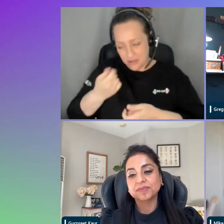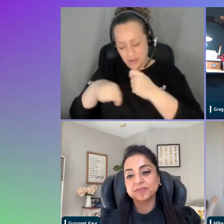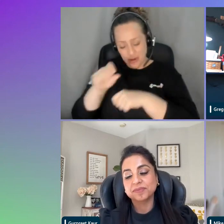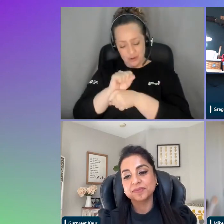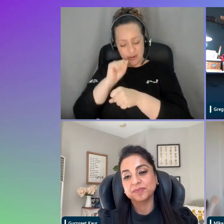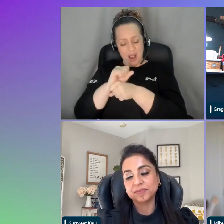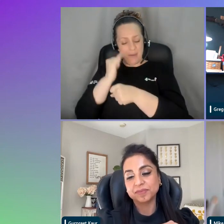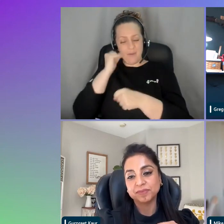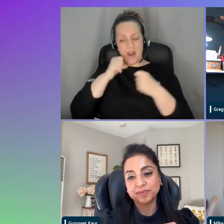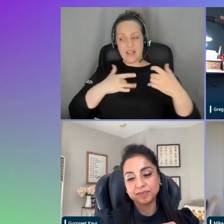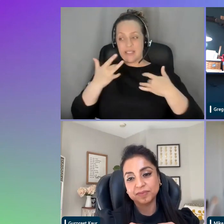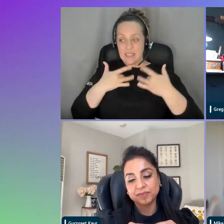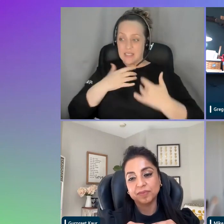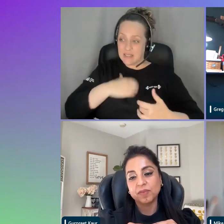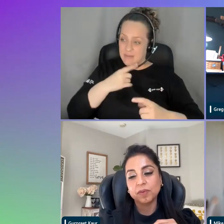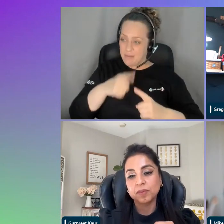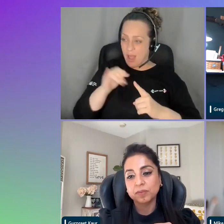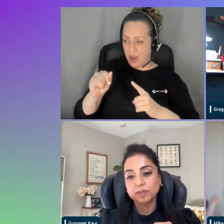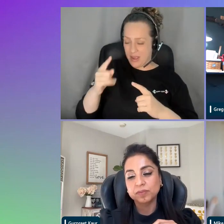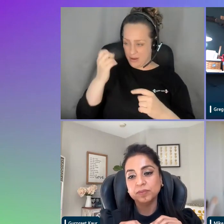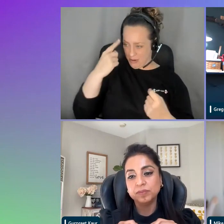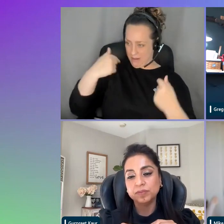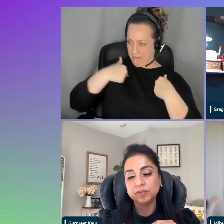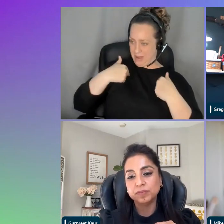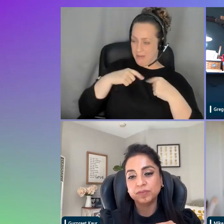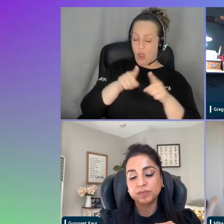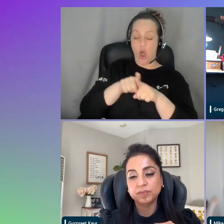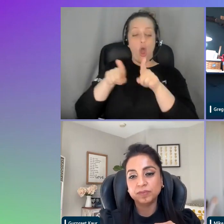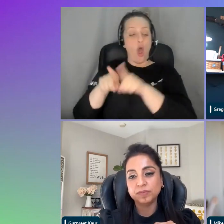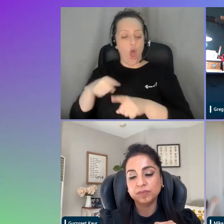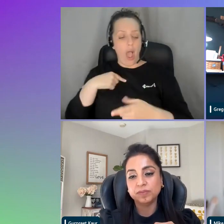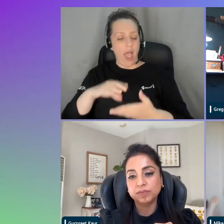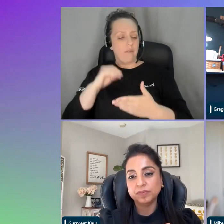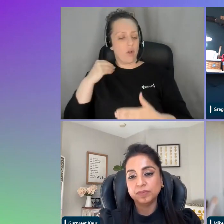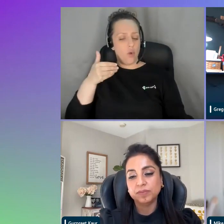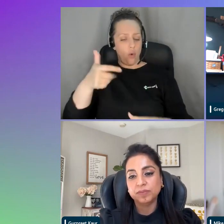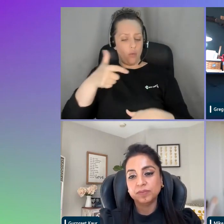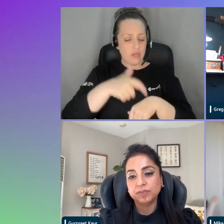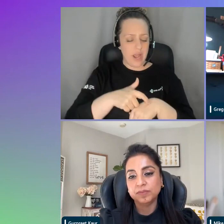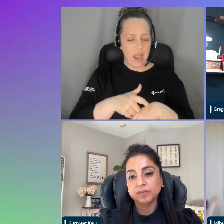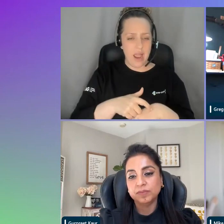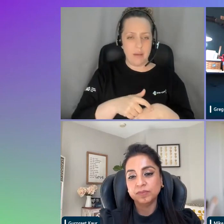certainly needs to be there, especially if you're head of accessibility. If you can't be that person, then you need to